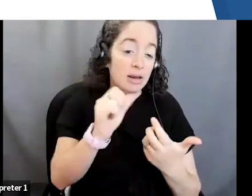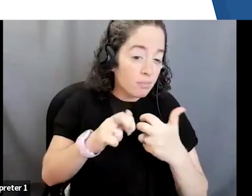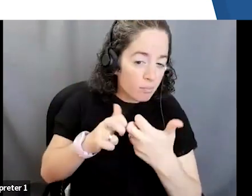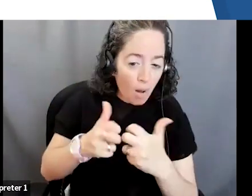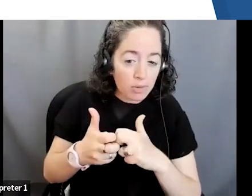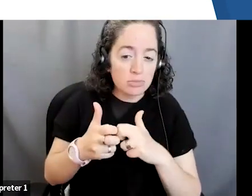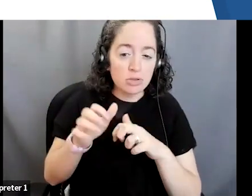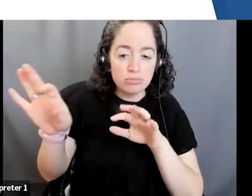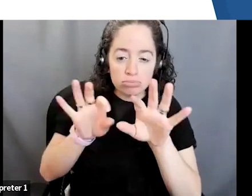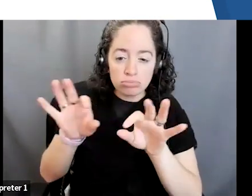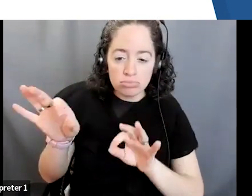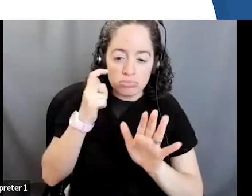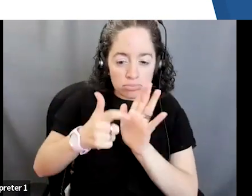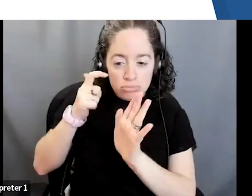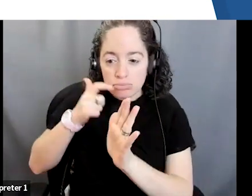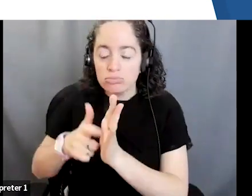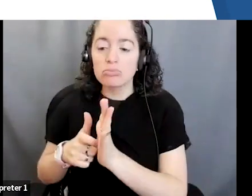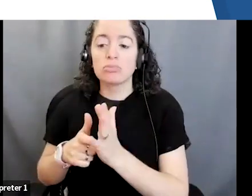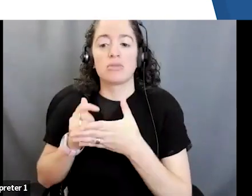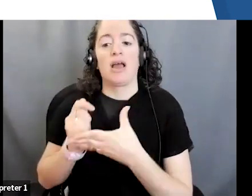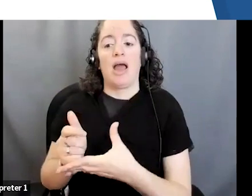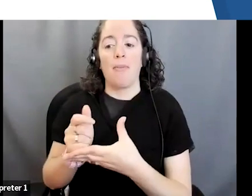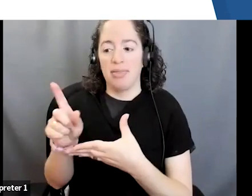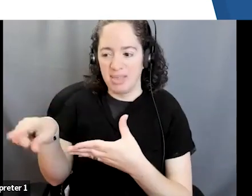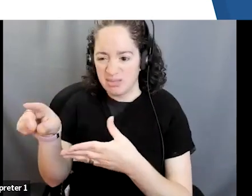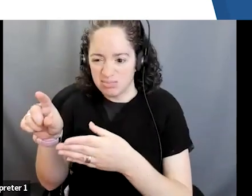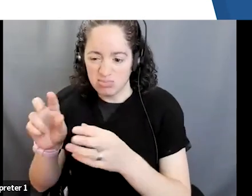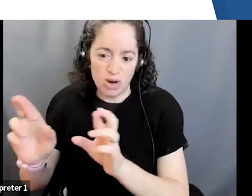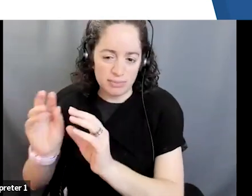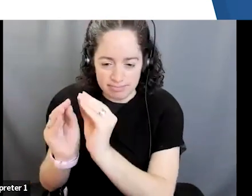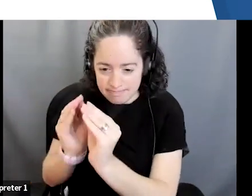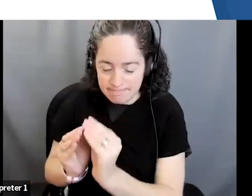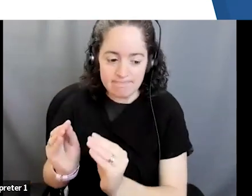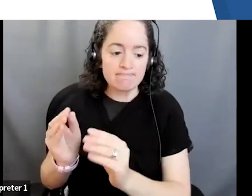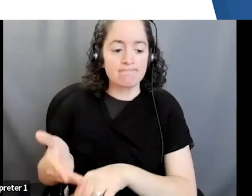building accessible websites easier. You can learn more about us or our plugin